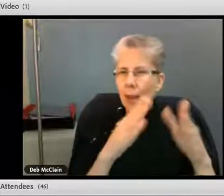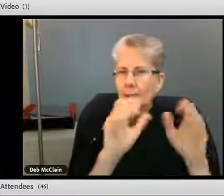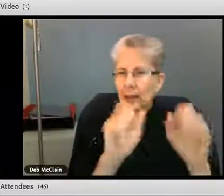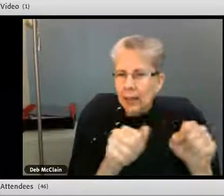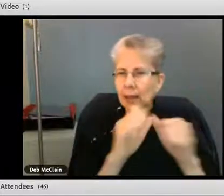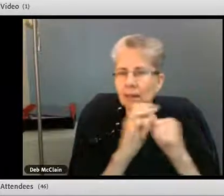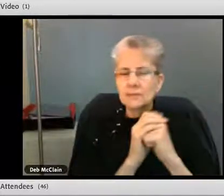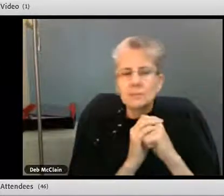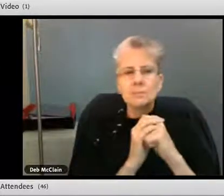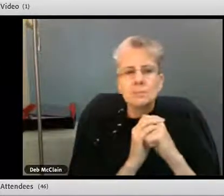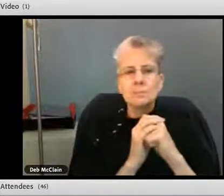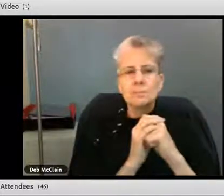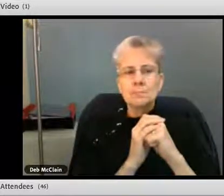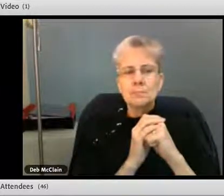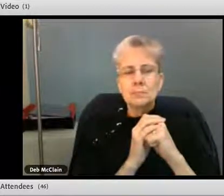Especially with the larger sizes.